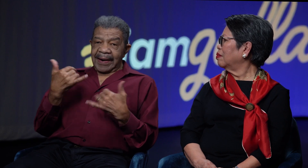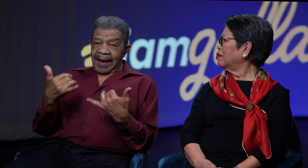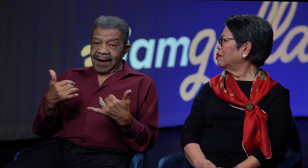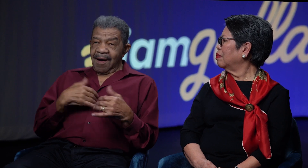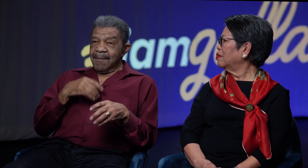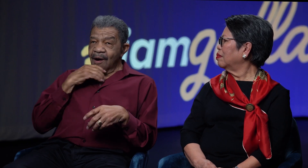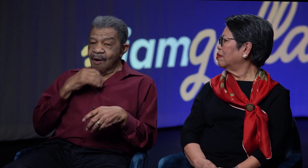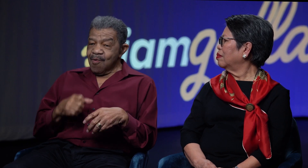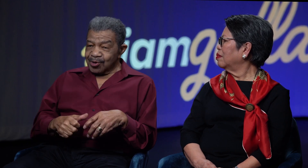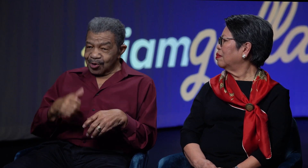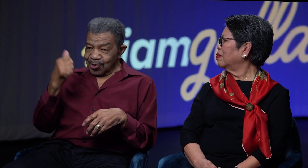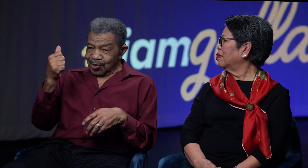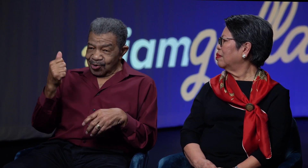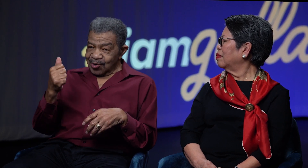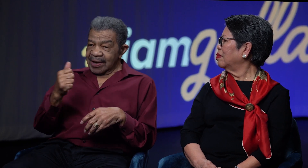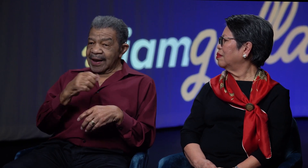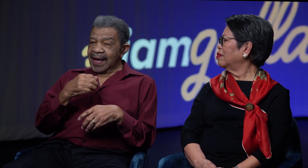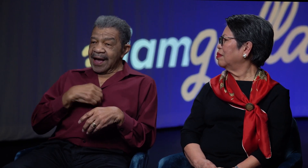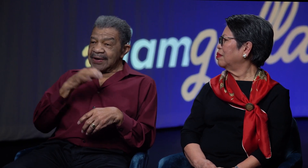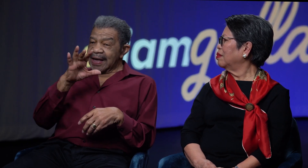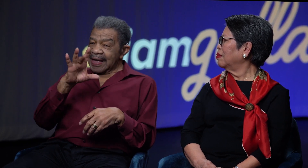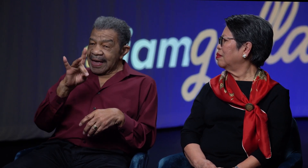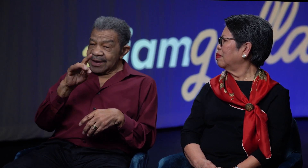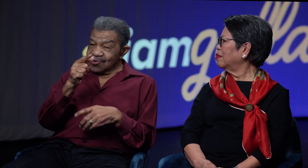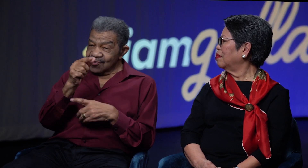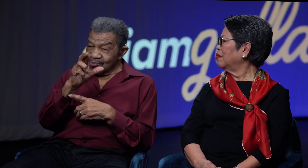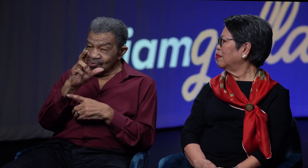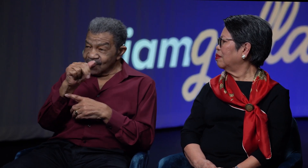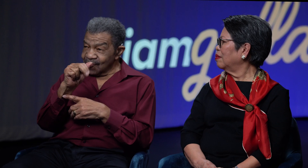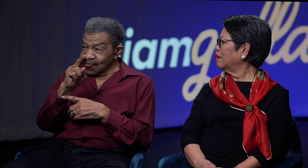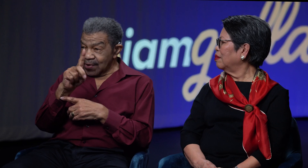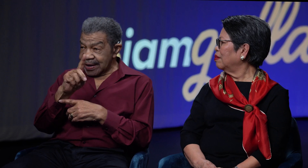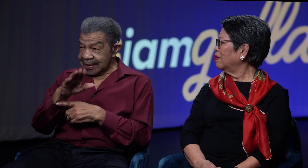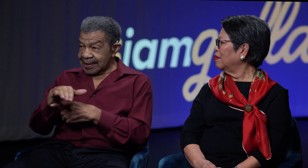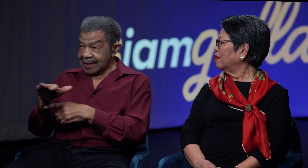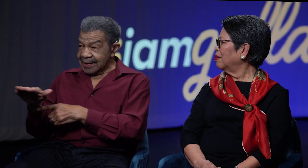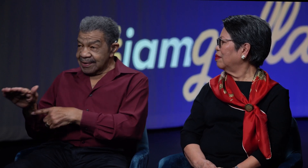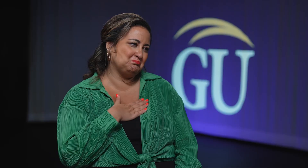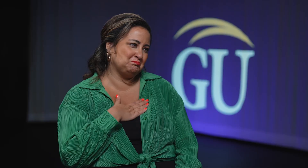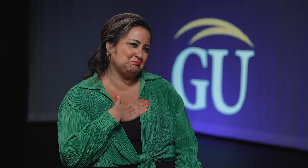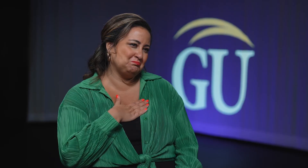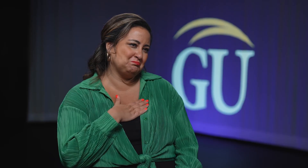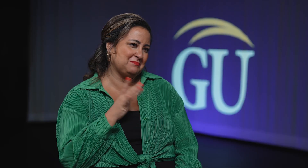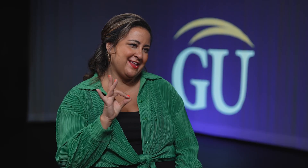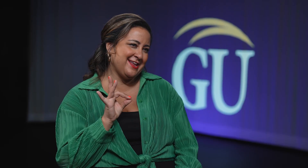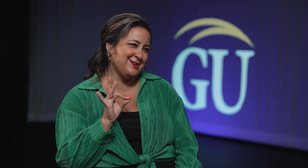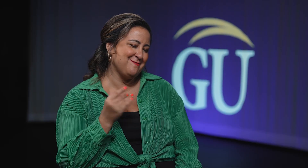Now, I'm older and I have 8 grandchildren. Aww! 8, wow.